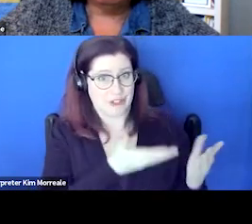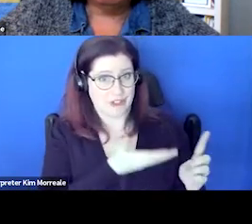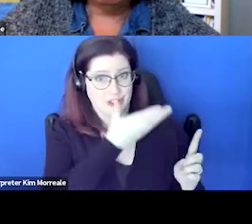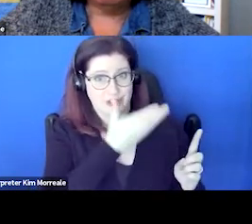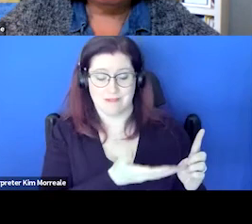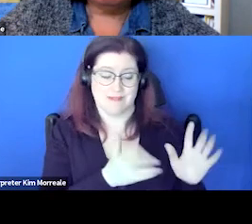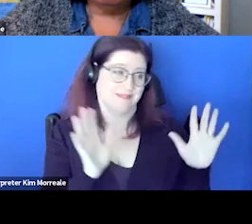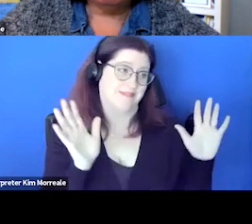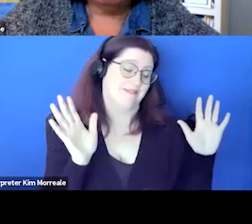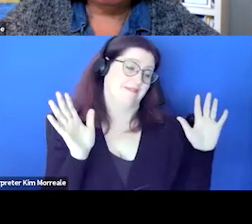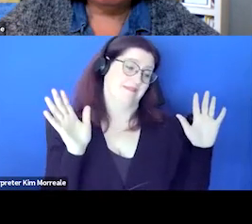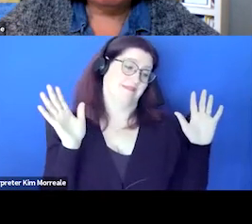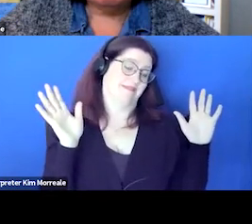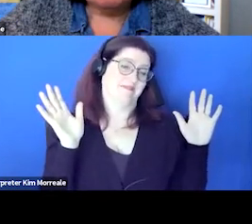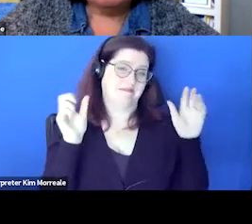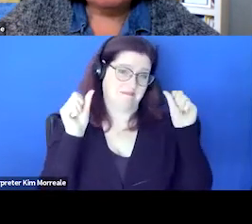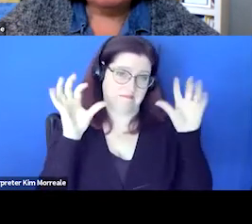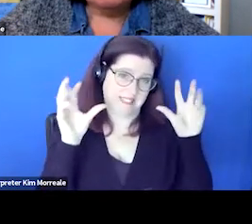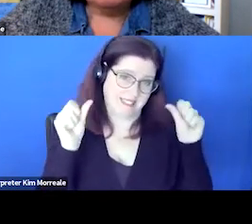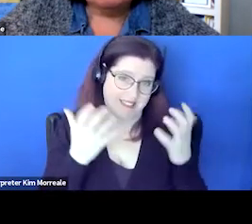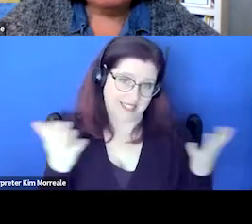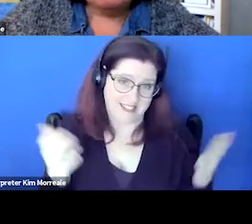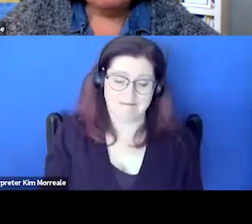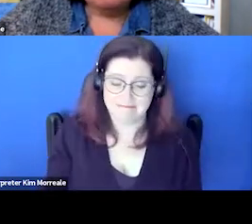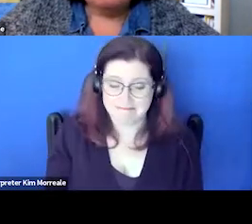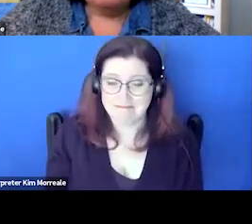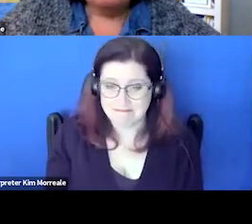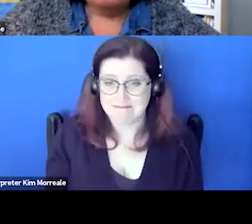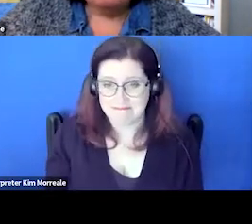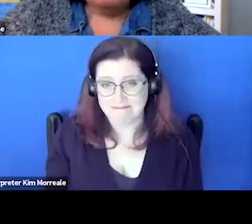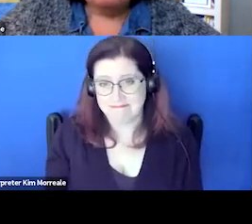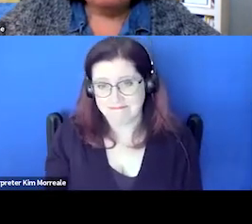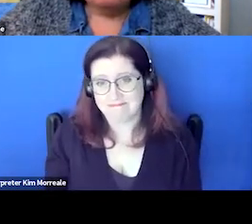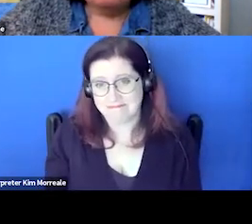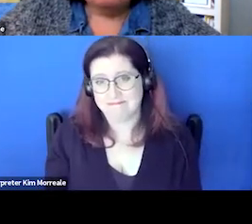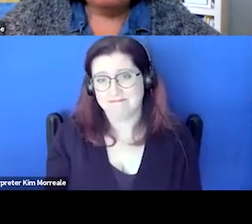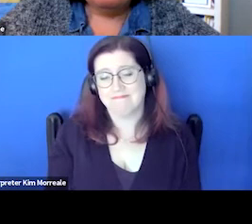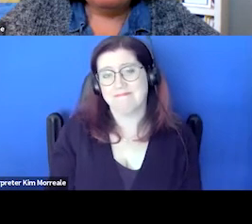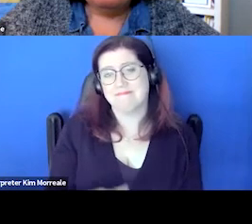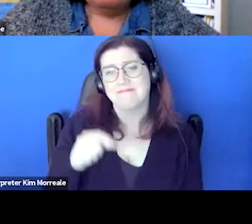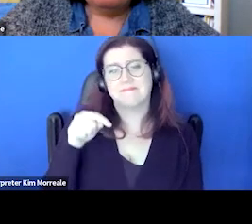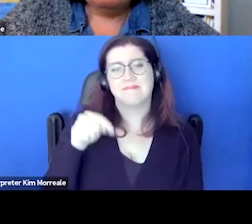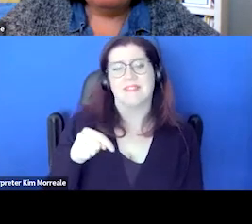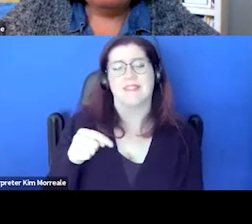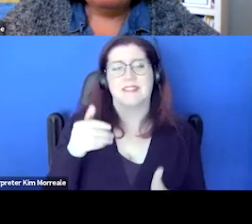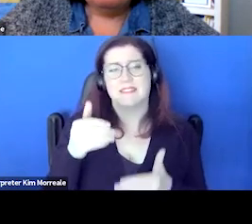it was just an amazing thing. I mean, this process, I think from here on out,